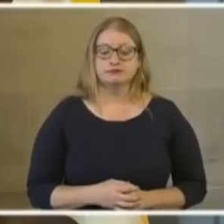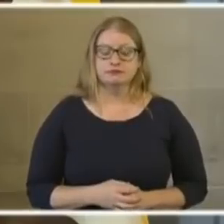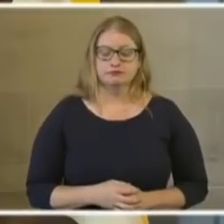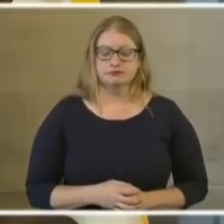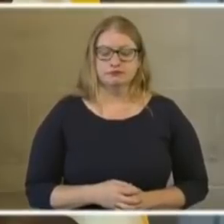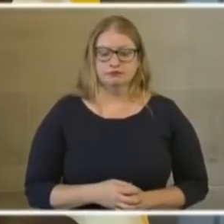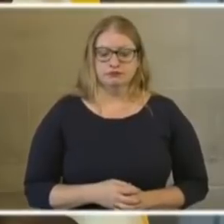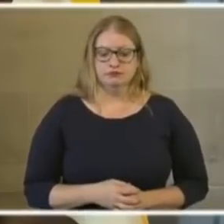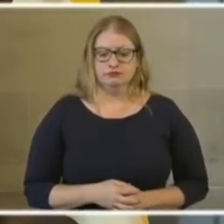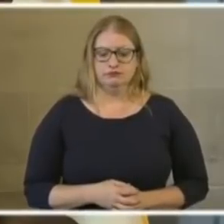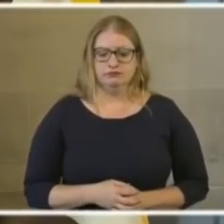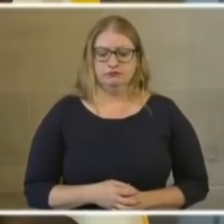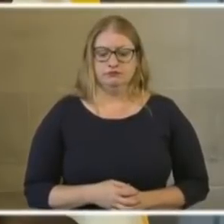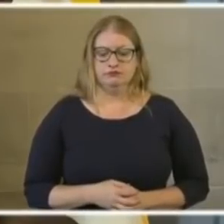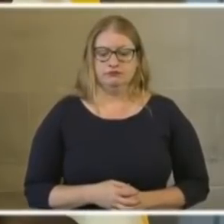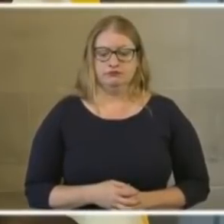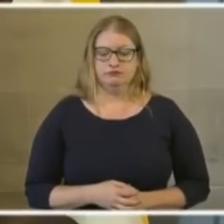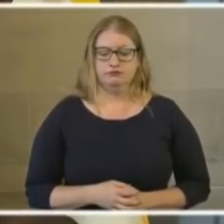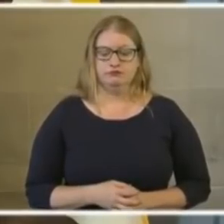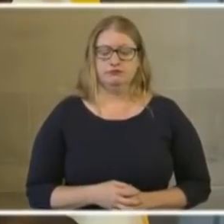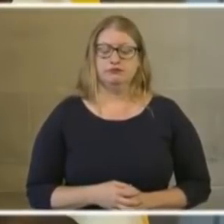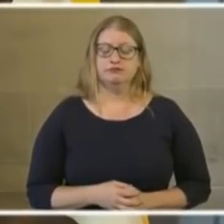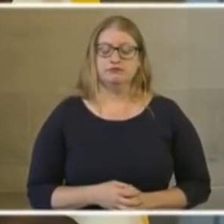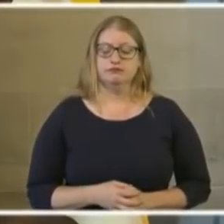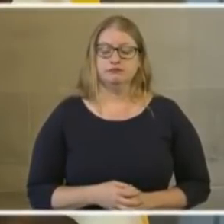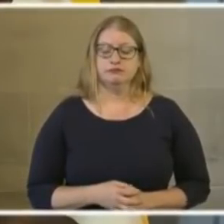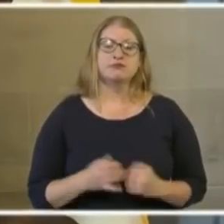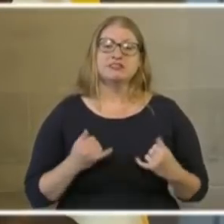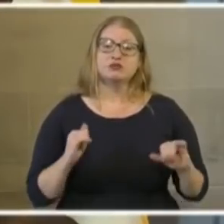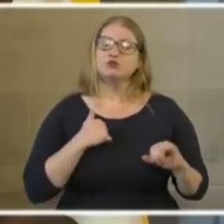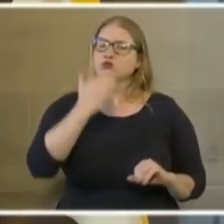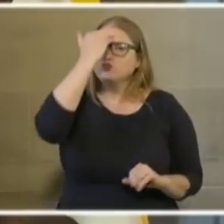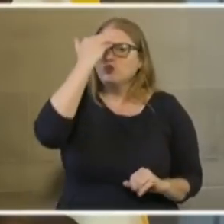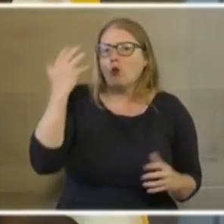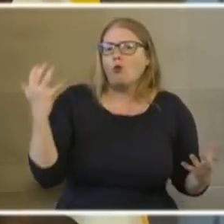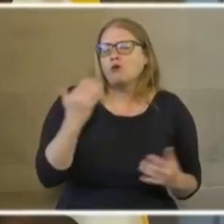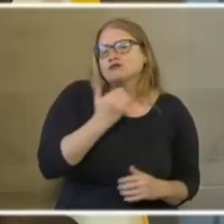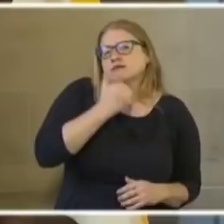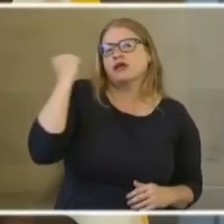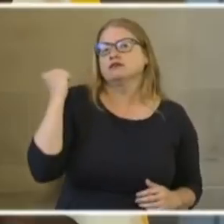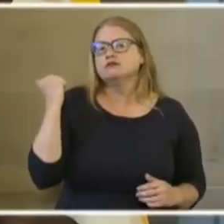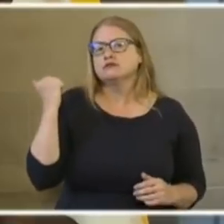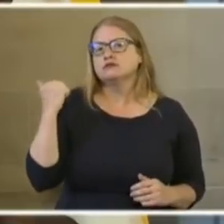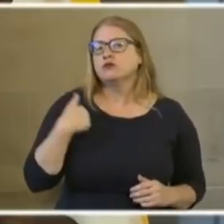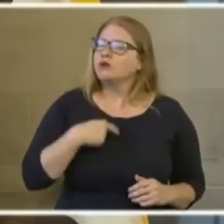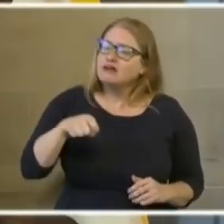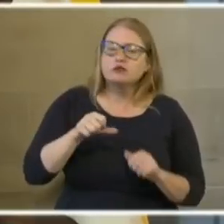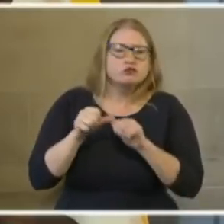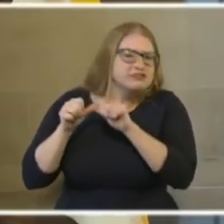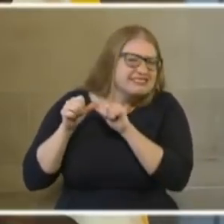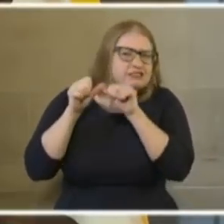THIS IS A REALLY HARD PLACE FOR ALL OF US TO BE.